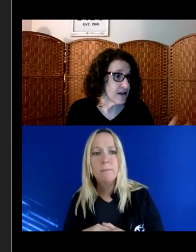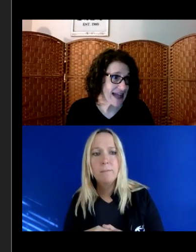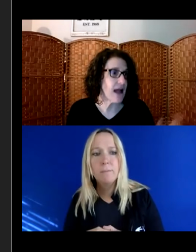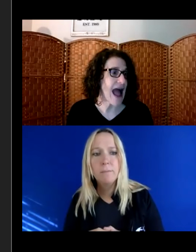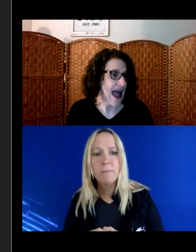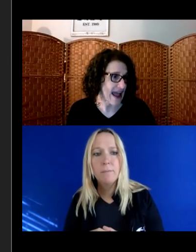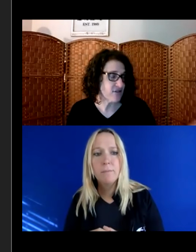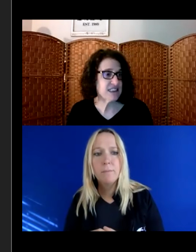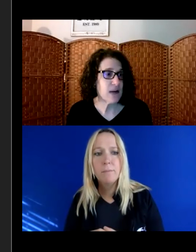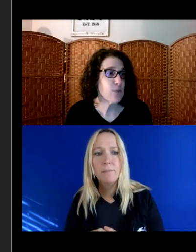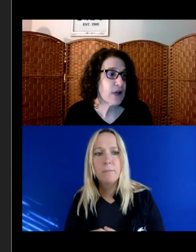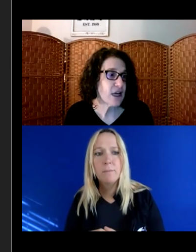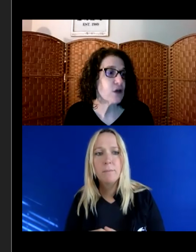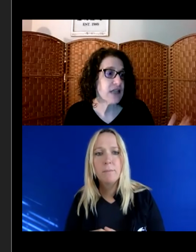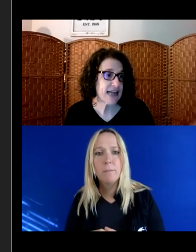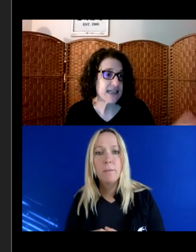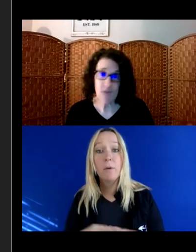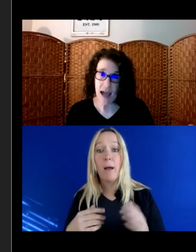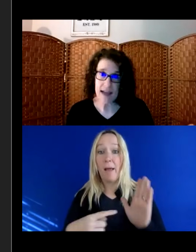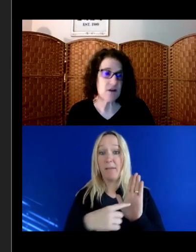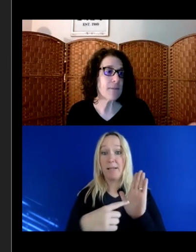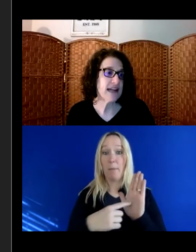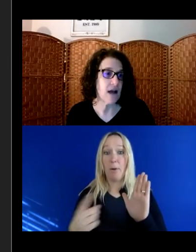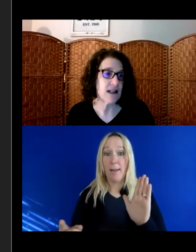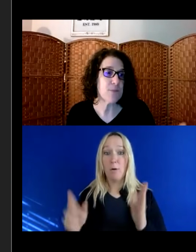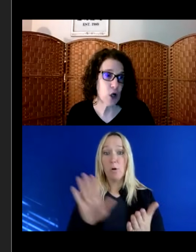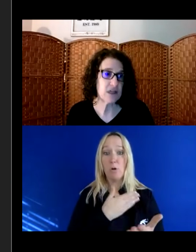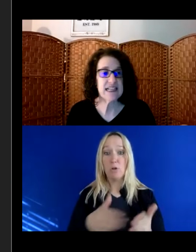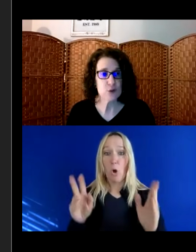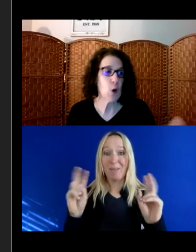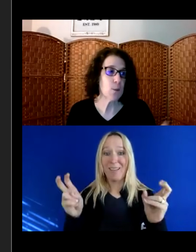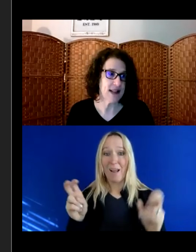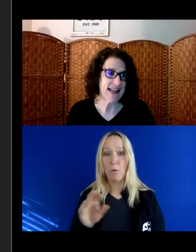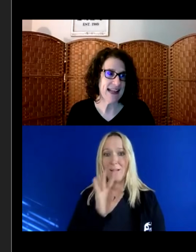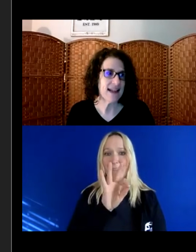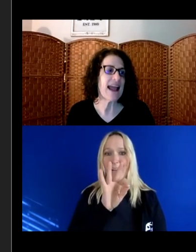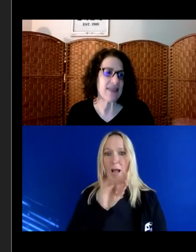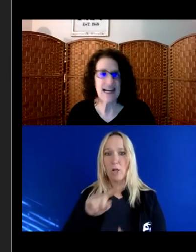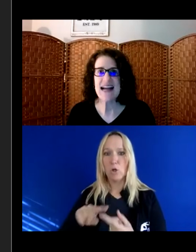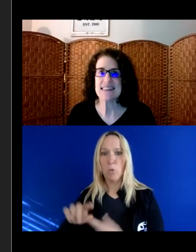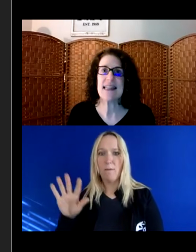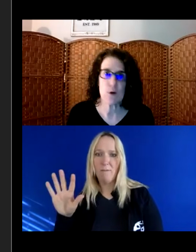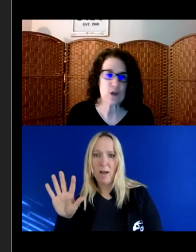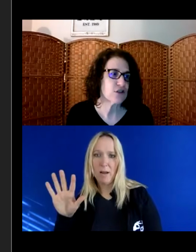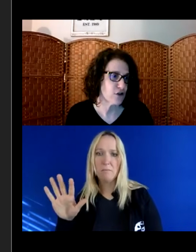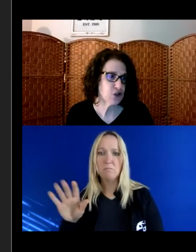like, I have an example here, 9 to 5 by Dolly Parton intro playing, and then I have the lyrics to the song.